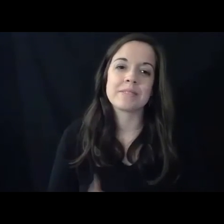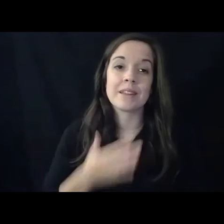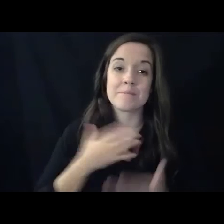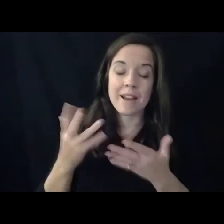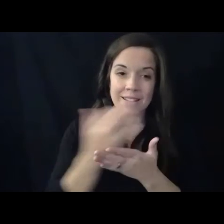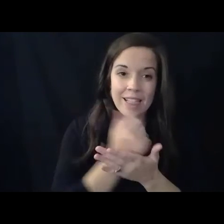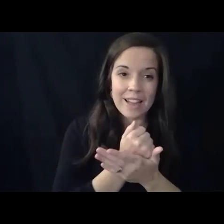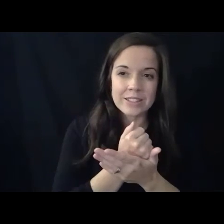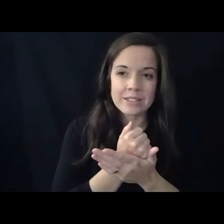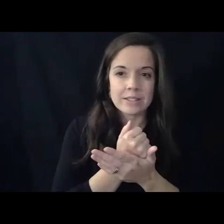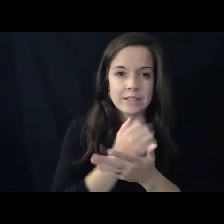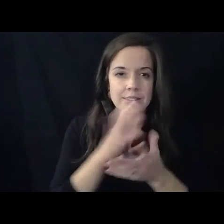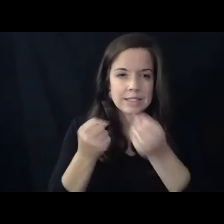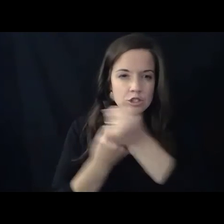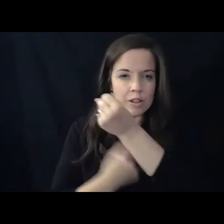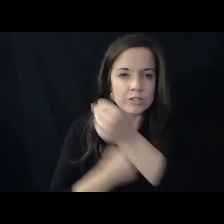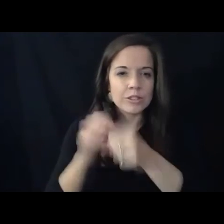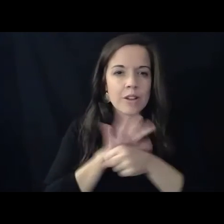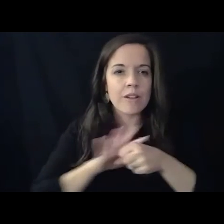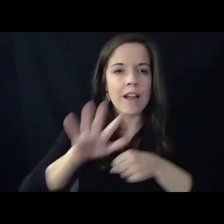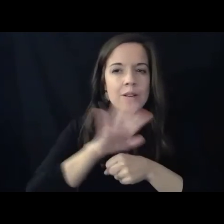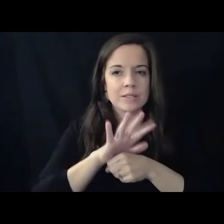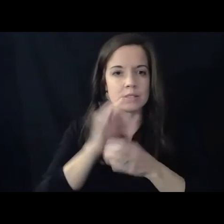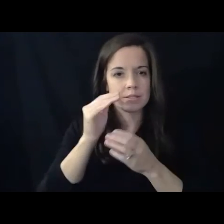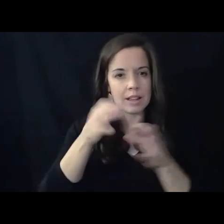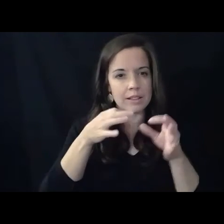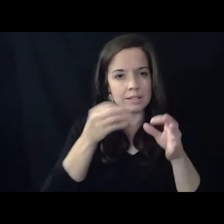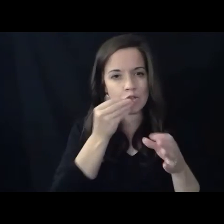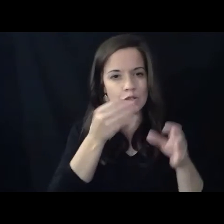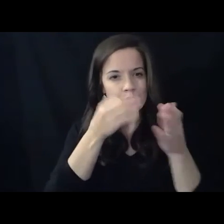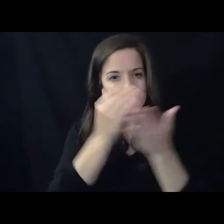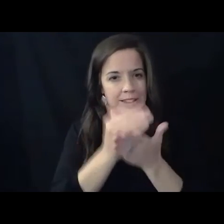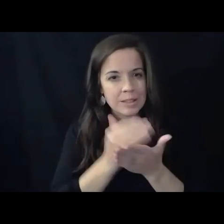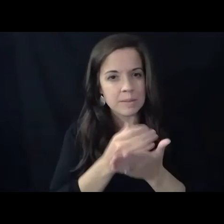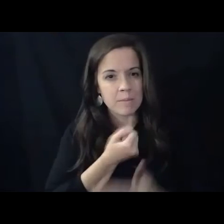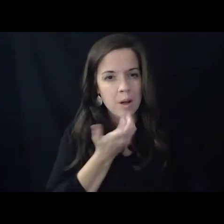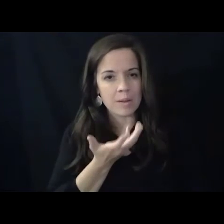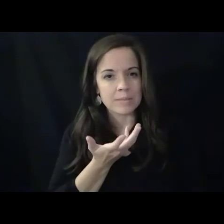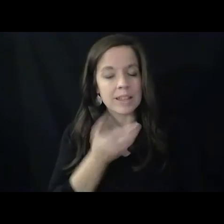kind of structured around a bunch of recipe poems, and this one is a reverse recipe poem.